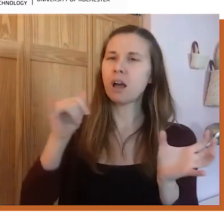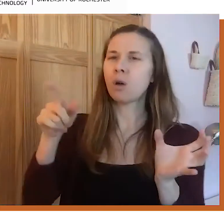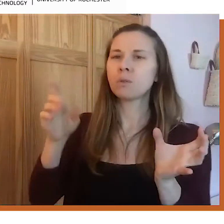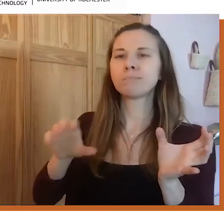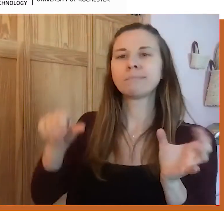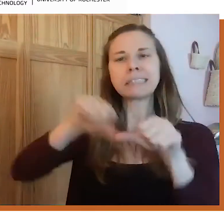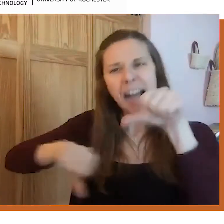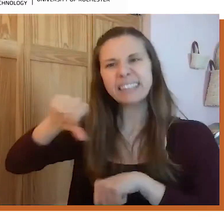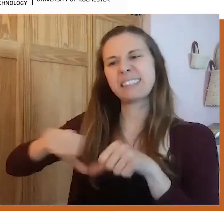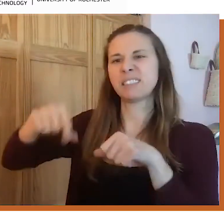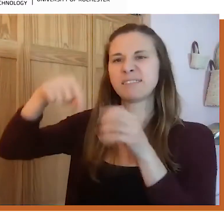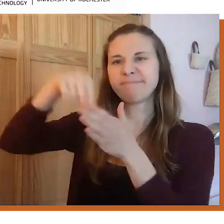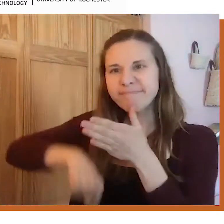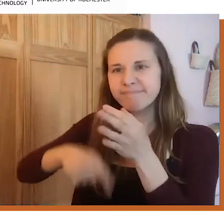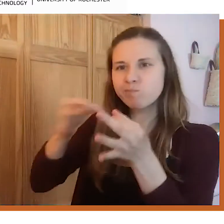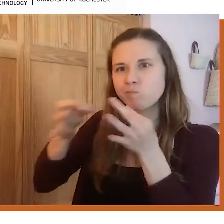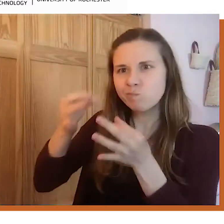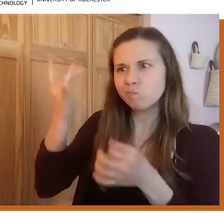and heavy science and research.